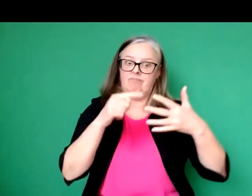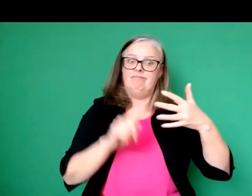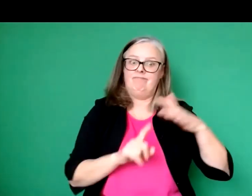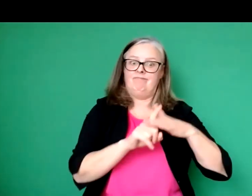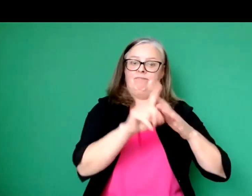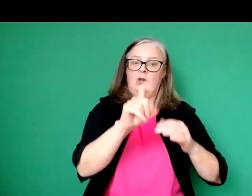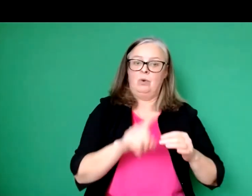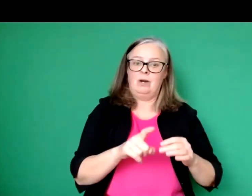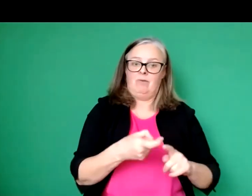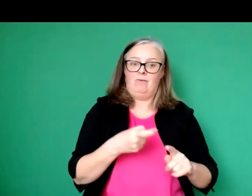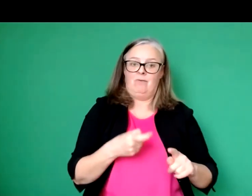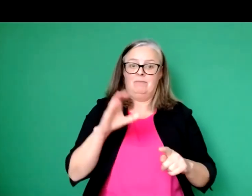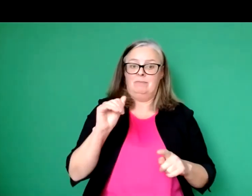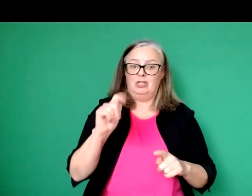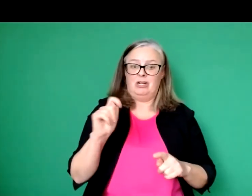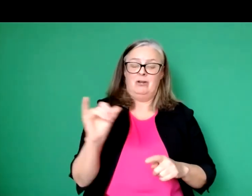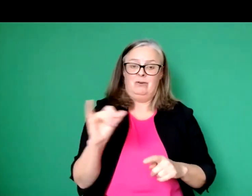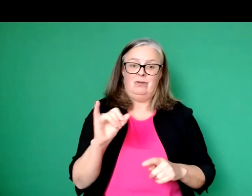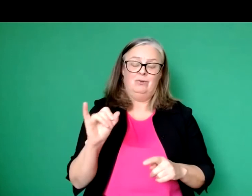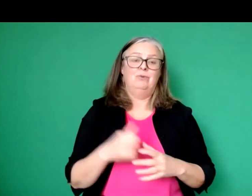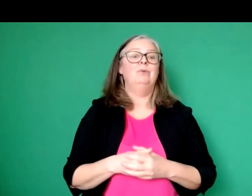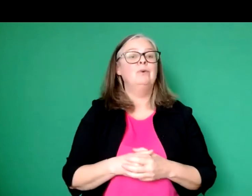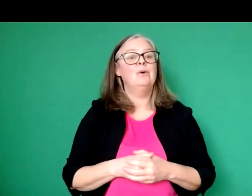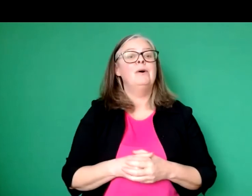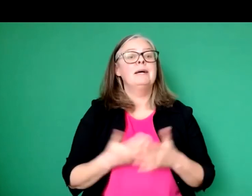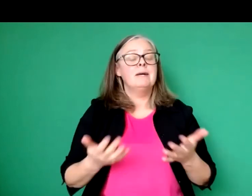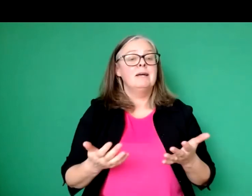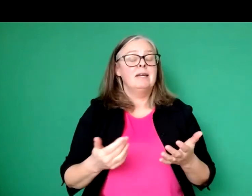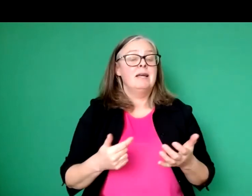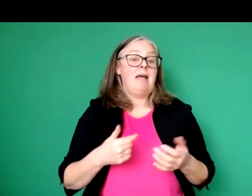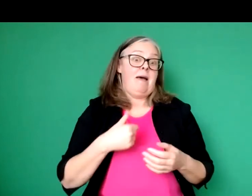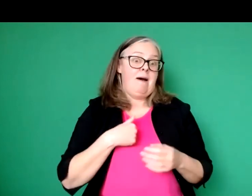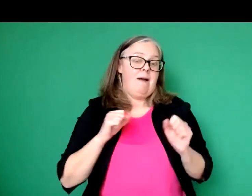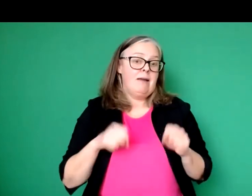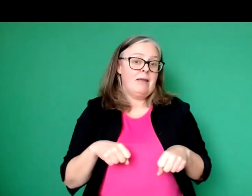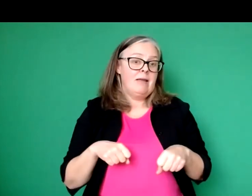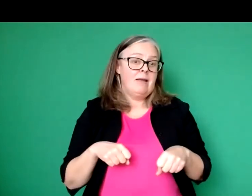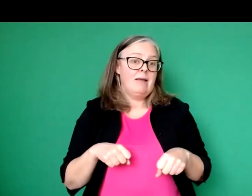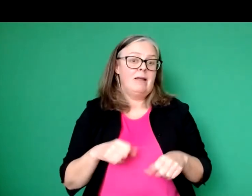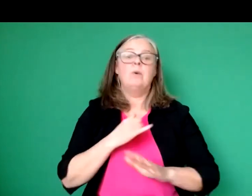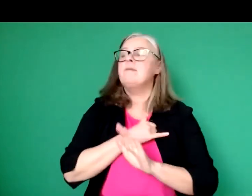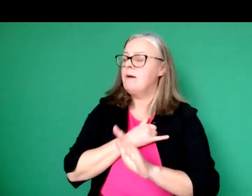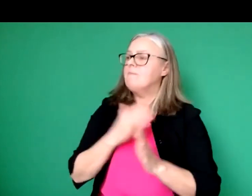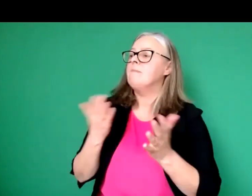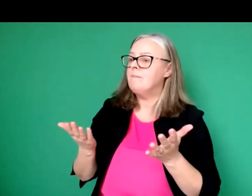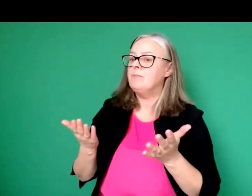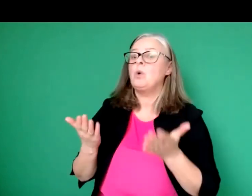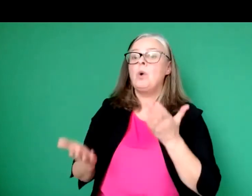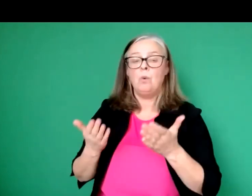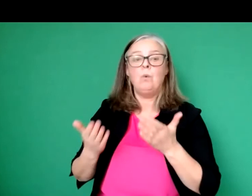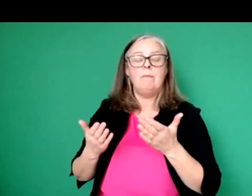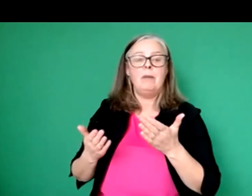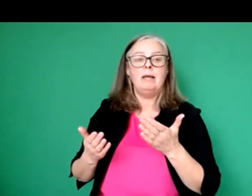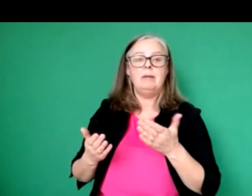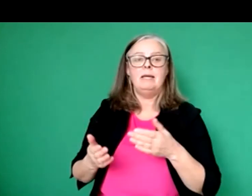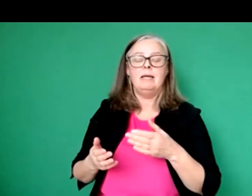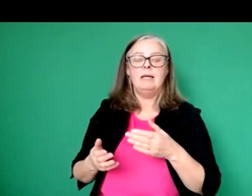from the chat as well so um i can okay well okay maybe we'll we'll we'll we'll just uh and end our